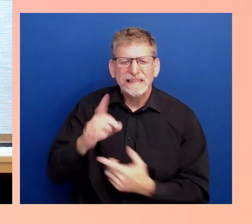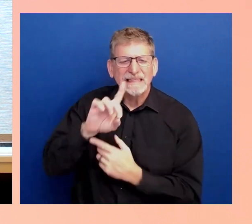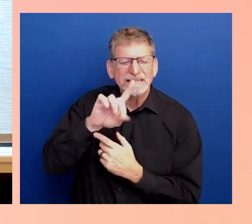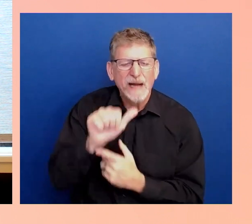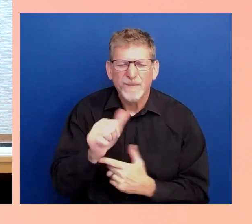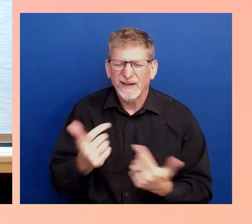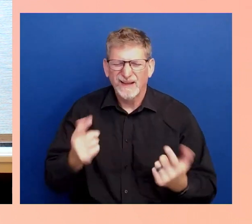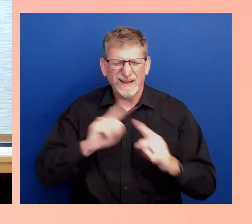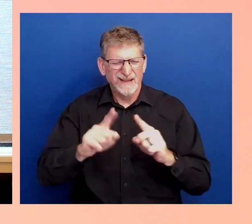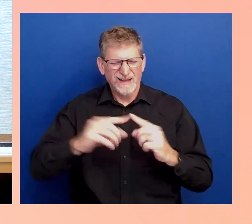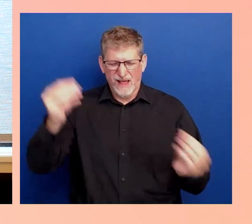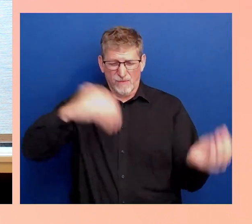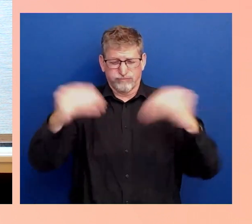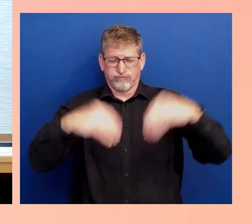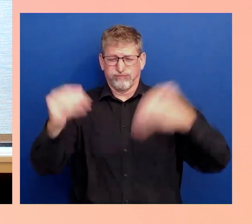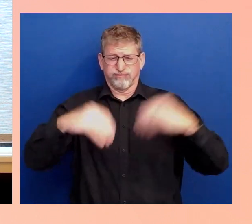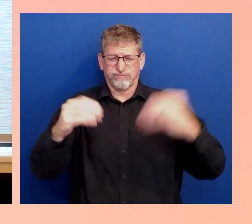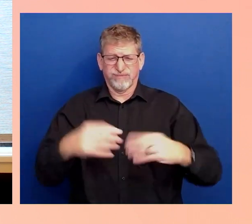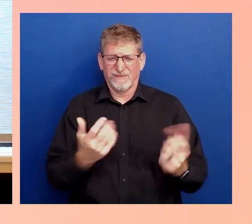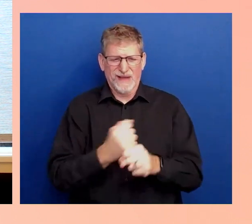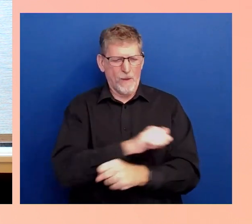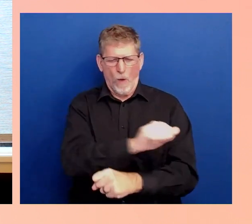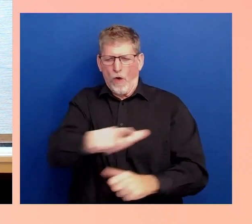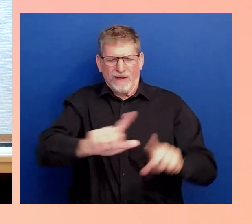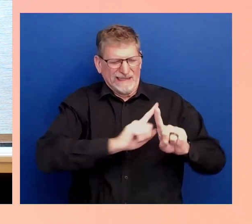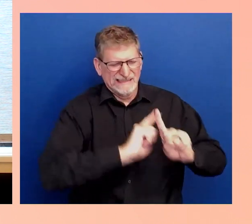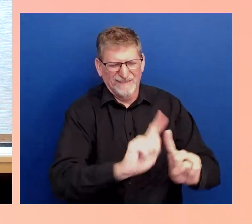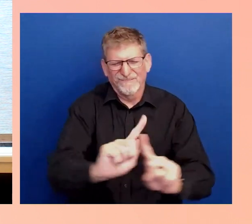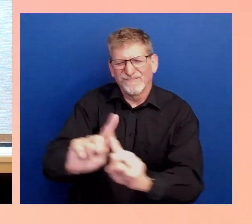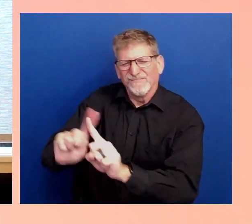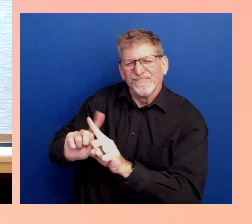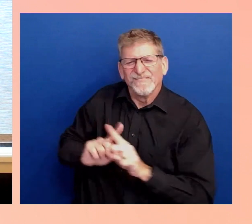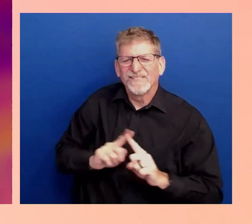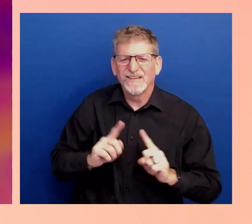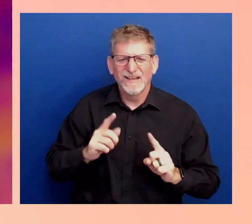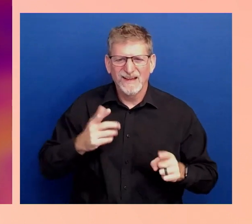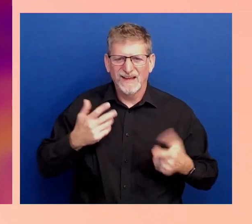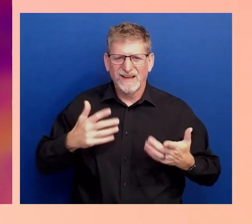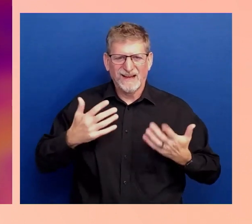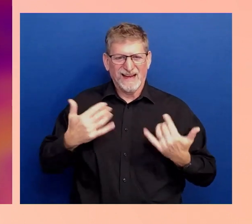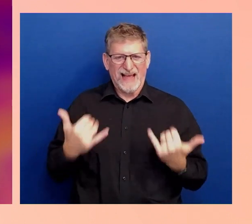I think we're in this era now where more and more of that understanding that